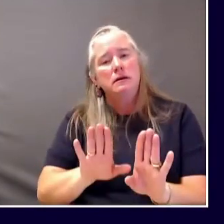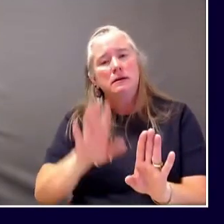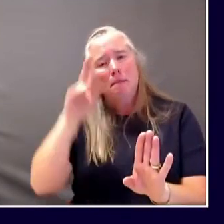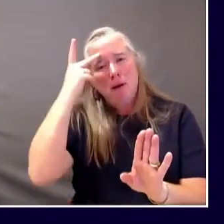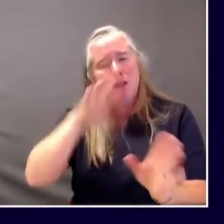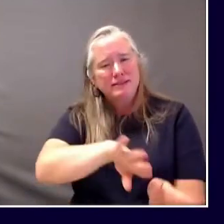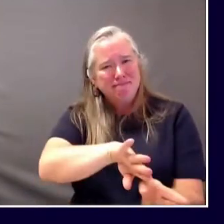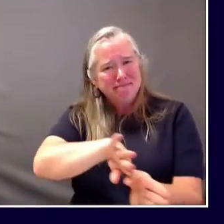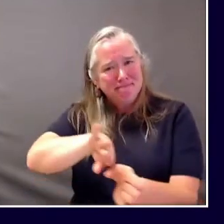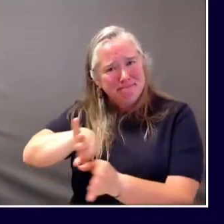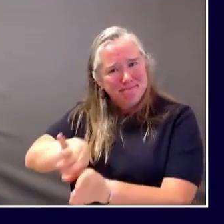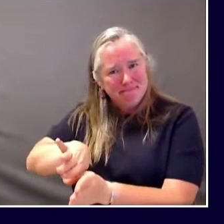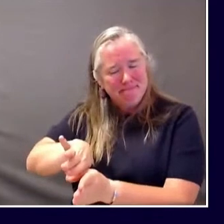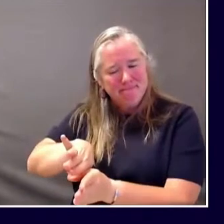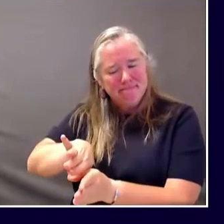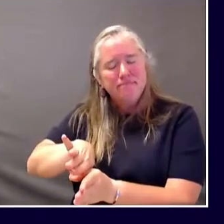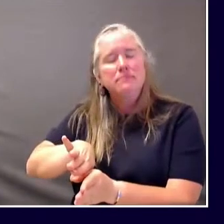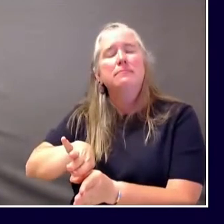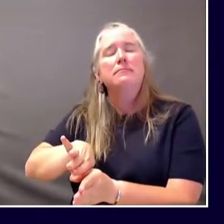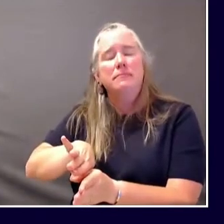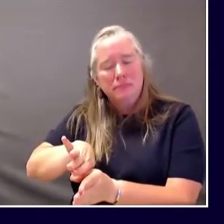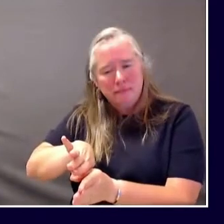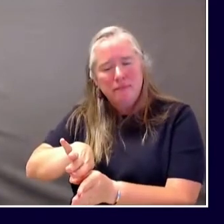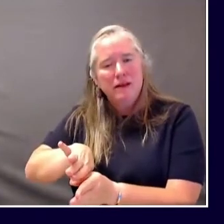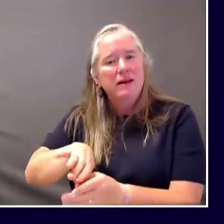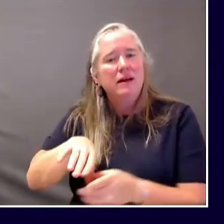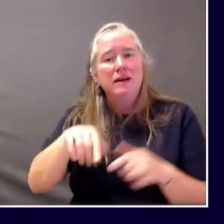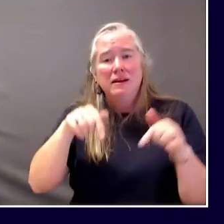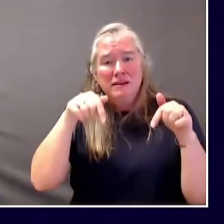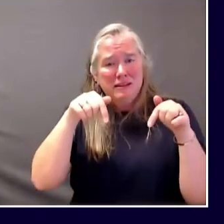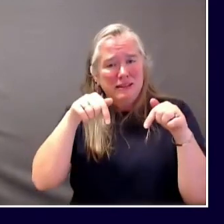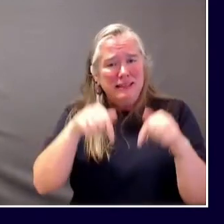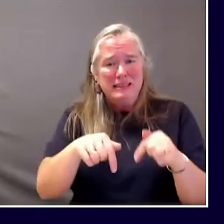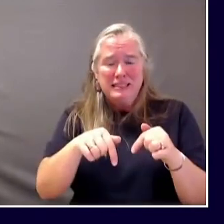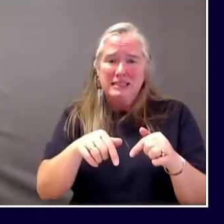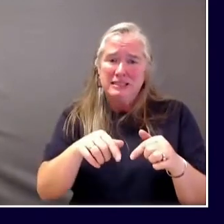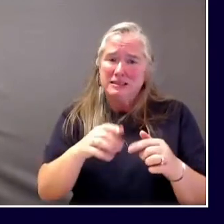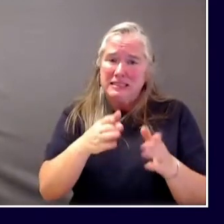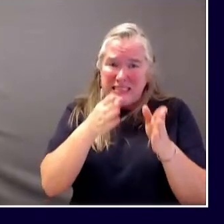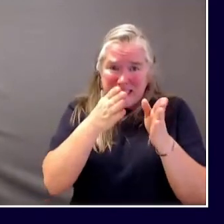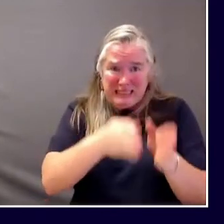and consider consider this to be